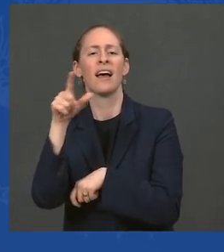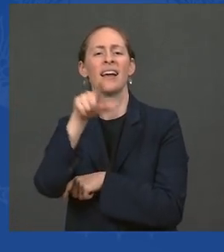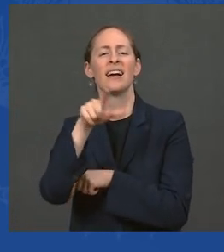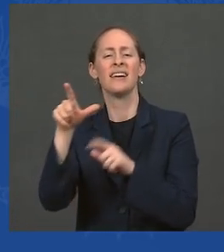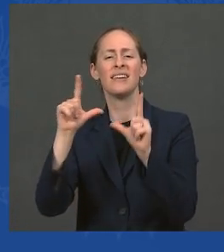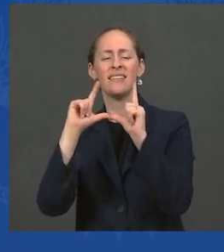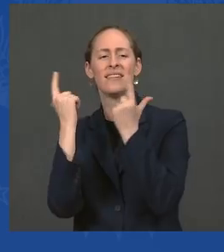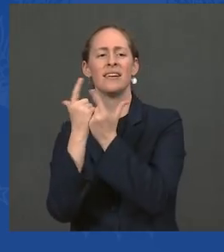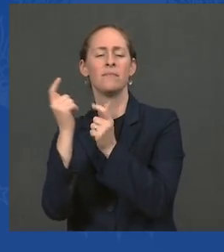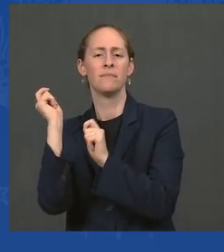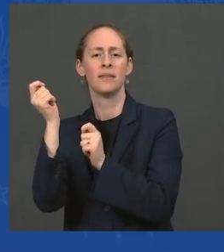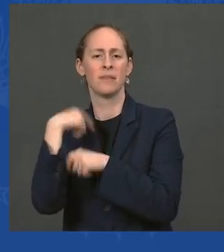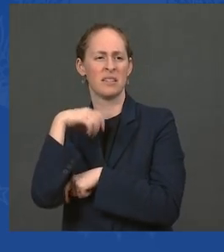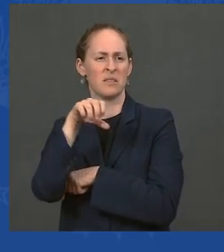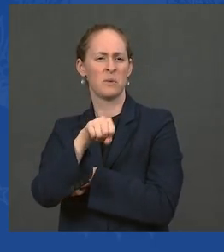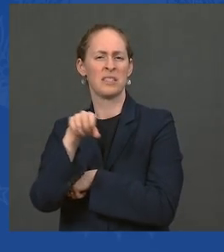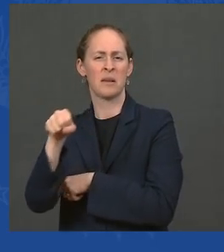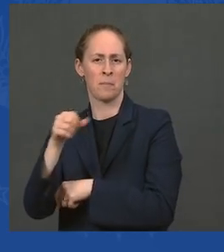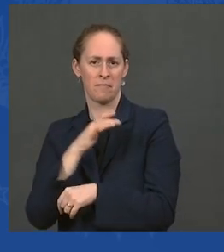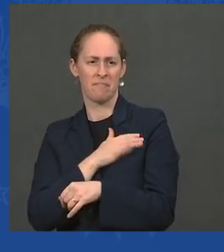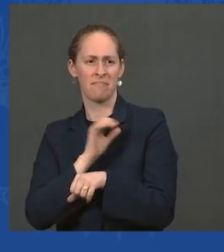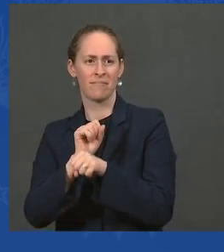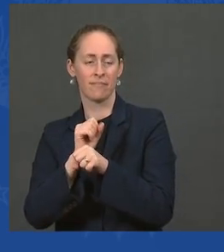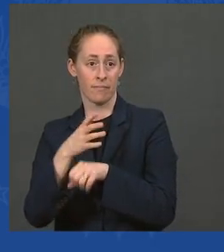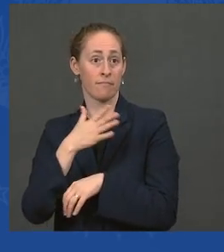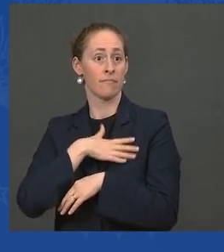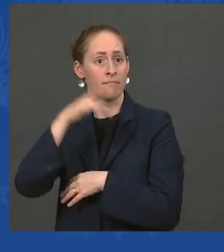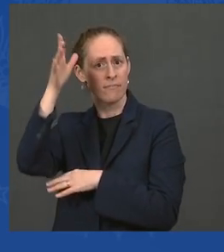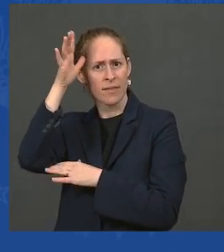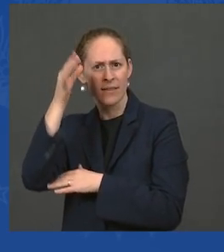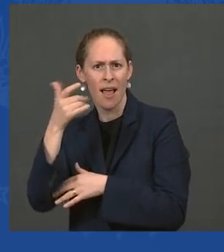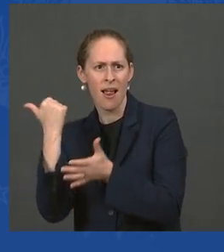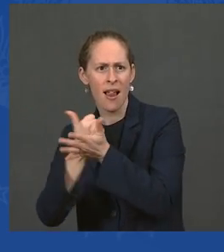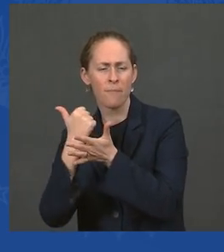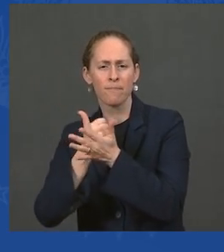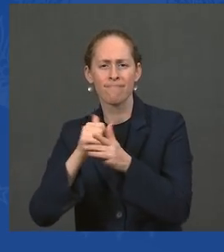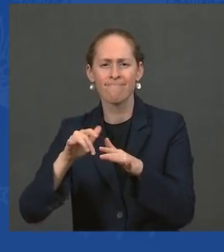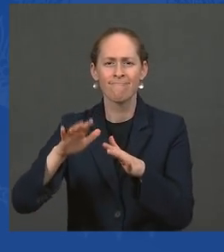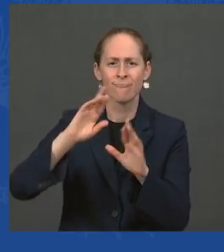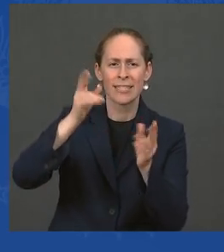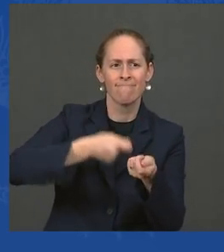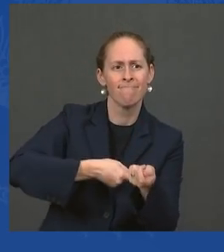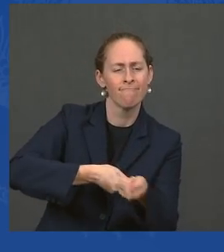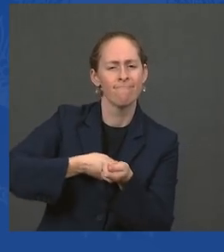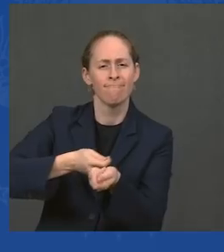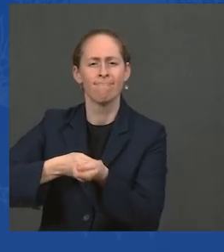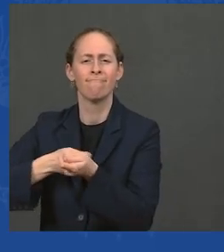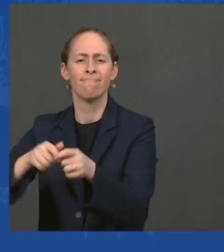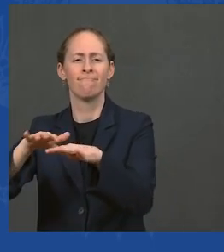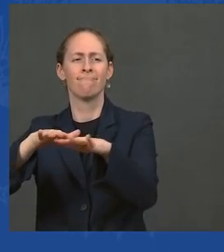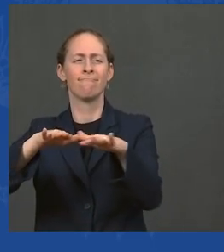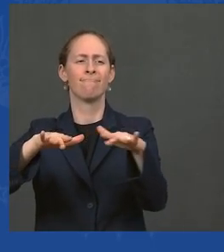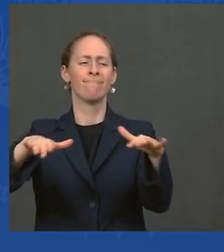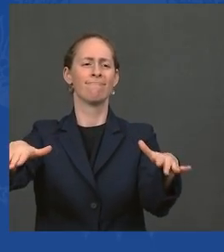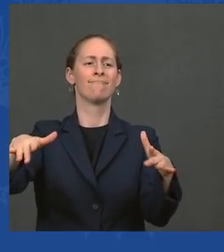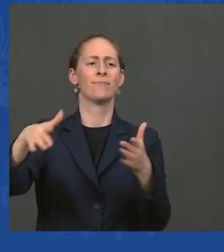My dad helped build the field down there. And spent a lot of time at Simmey's, buying penny candy,